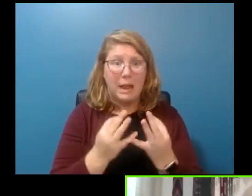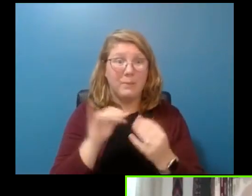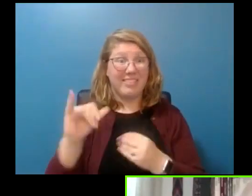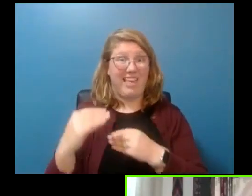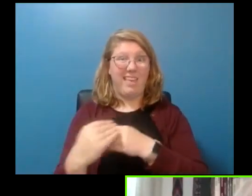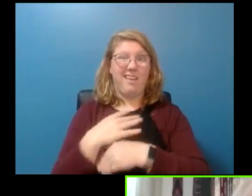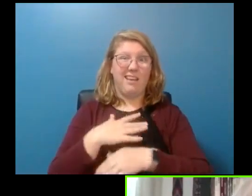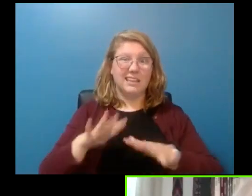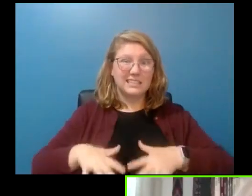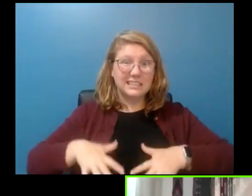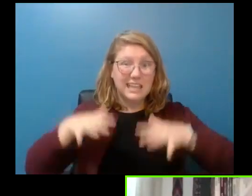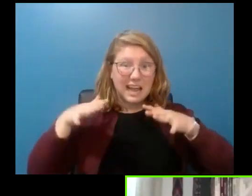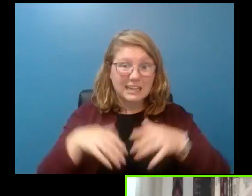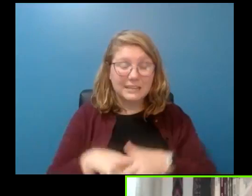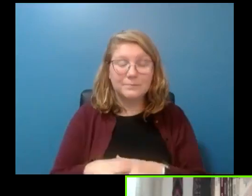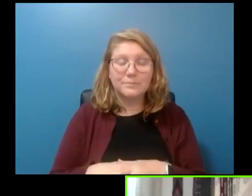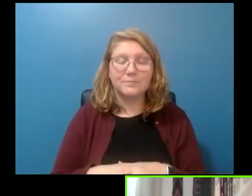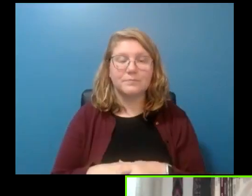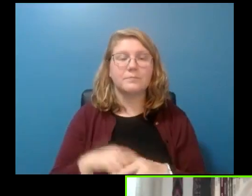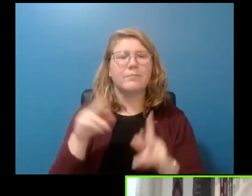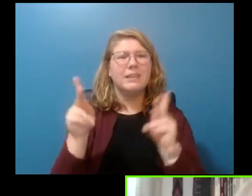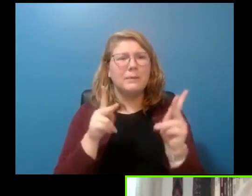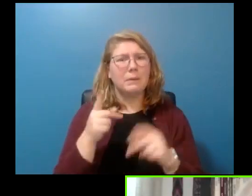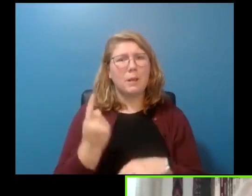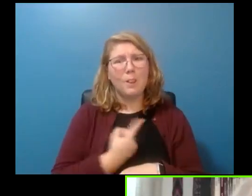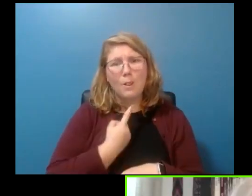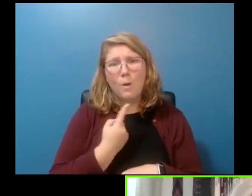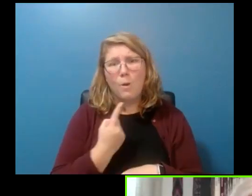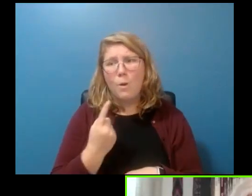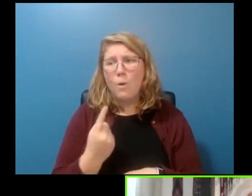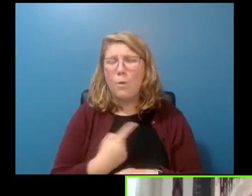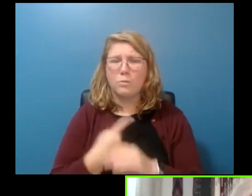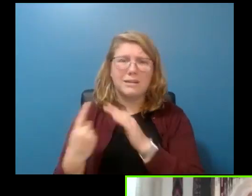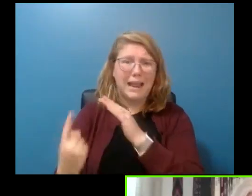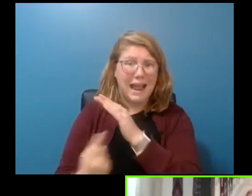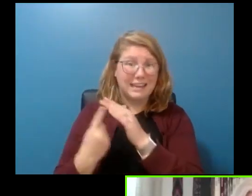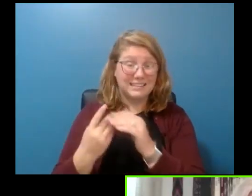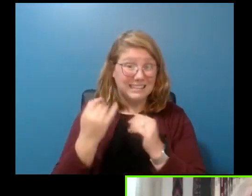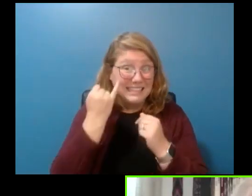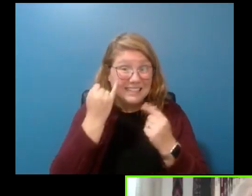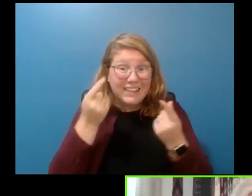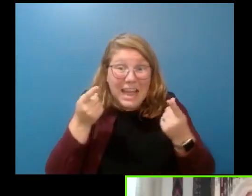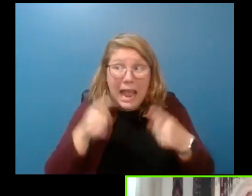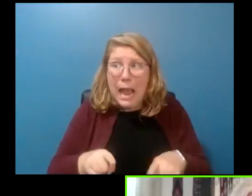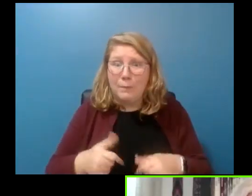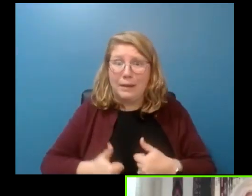Families had dinners together because there was nowhere else for people to go.